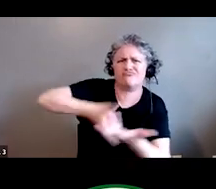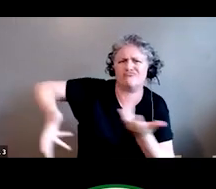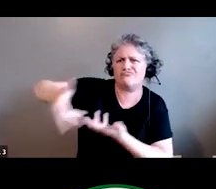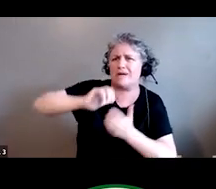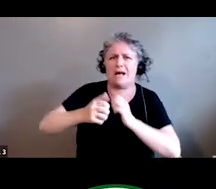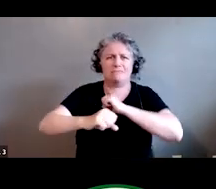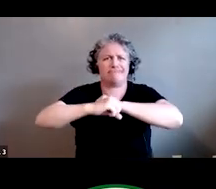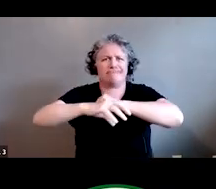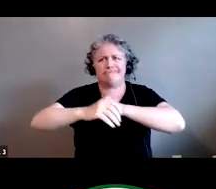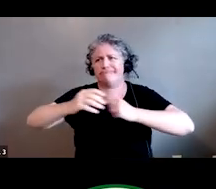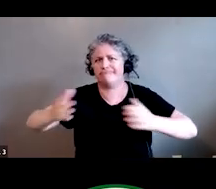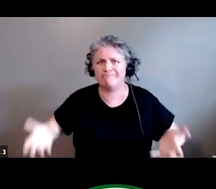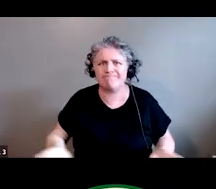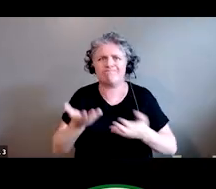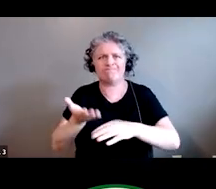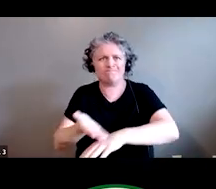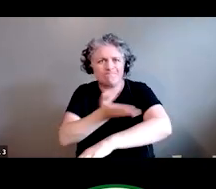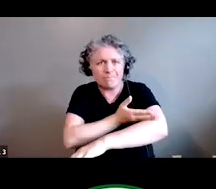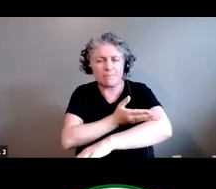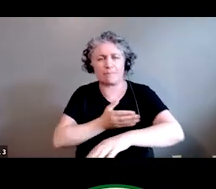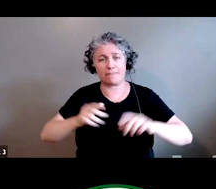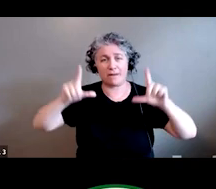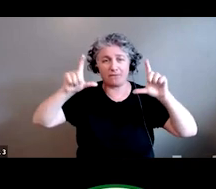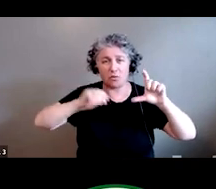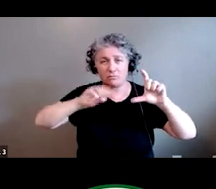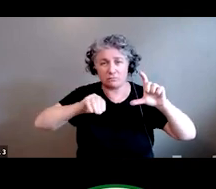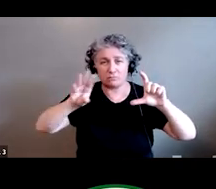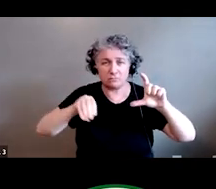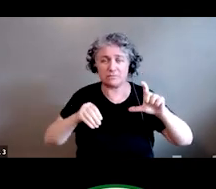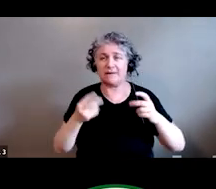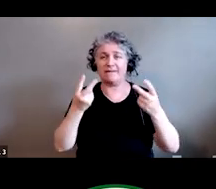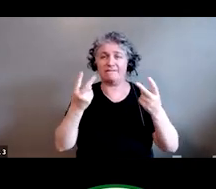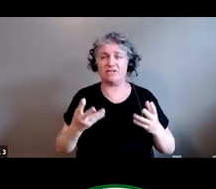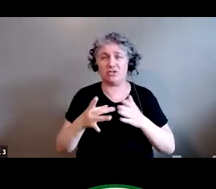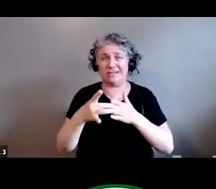We've been doing photo shoot so within like visitor guides like there's actually representation